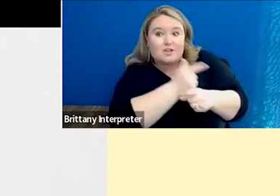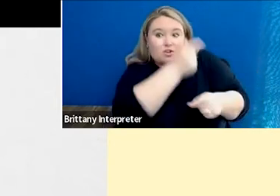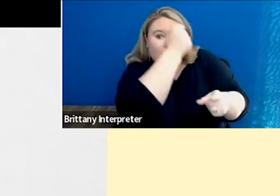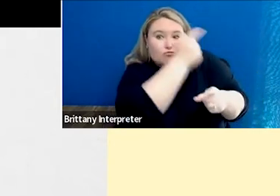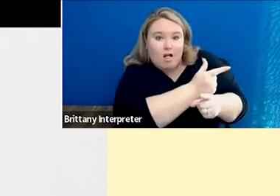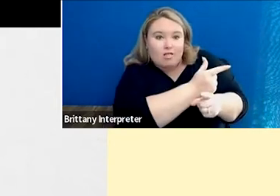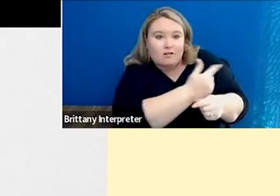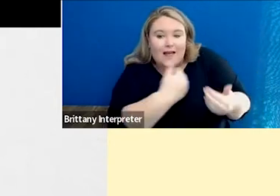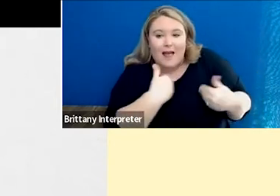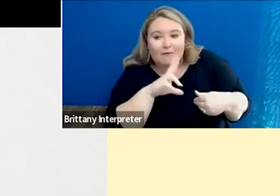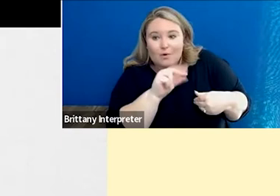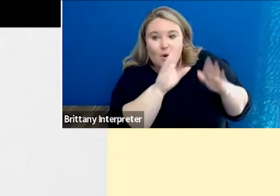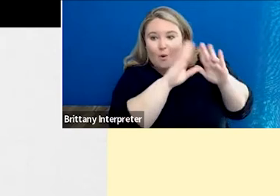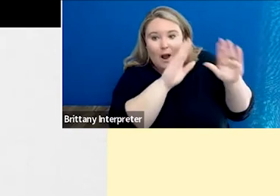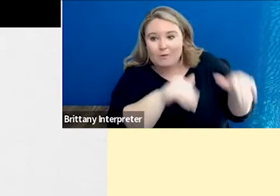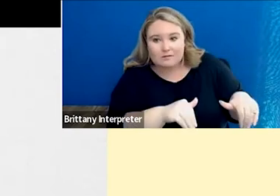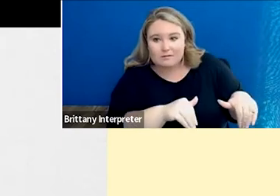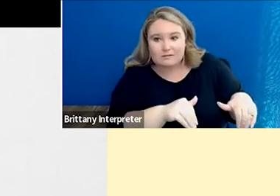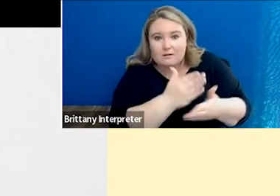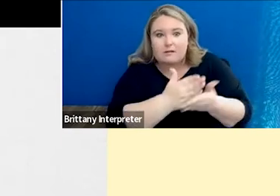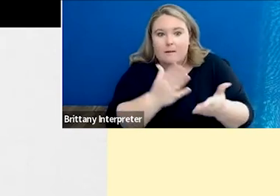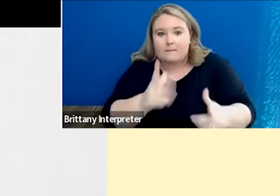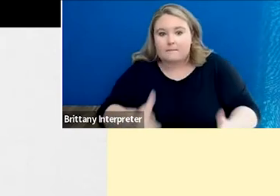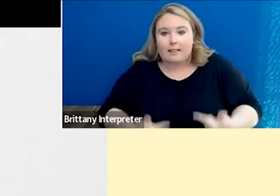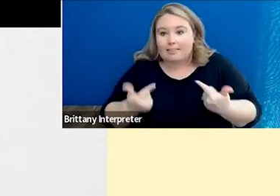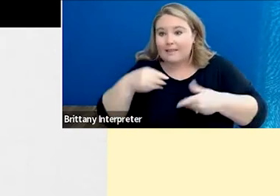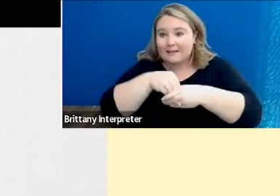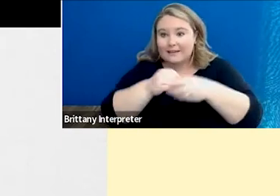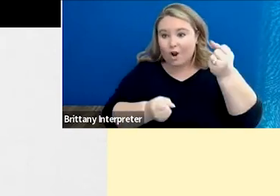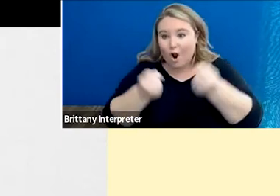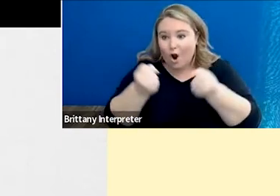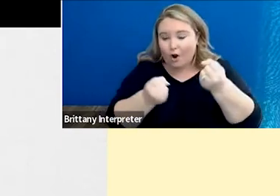with too many people sleeping in their cars. What we are really seeing is, in many ways,